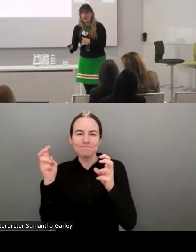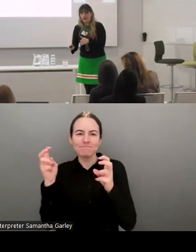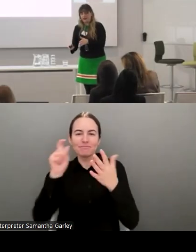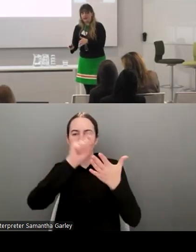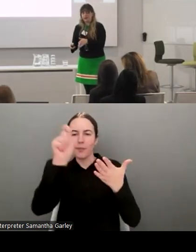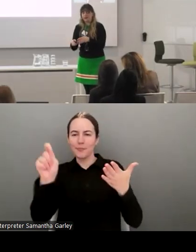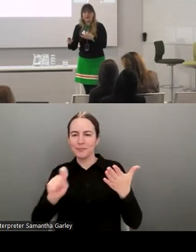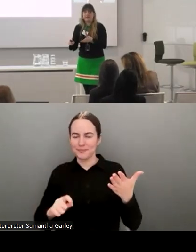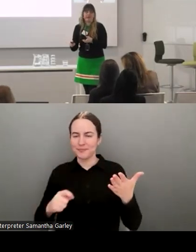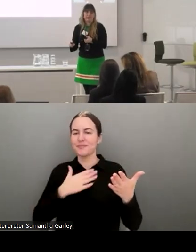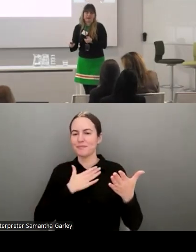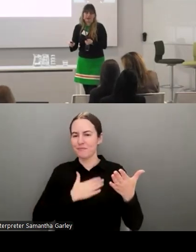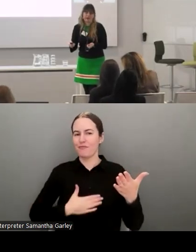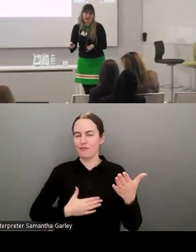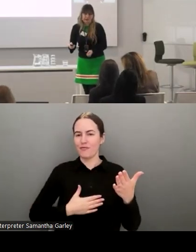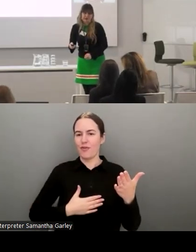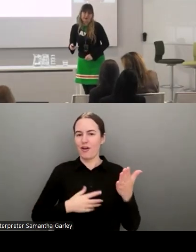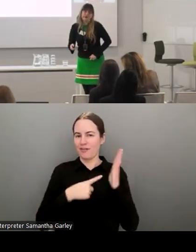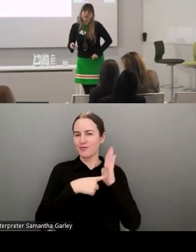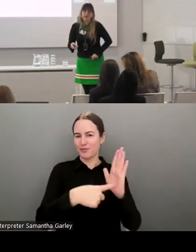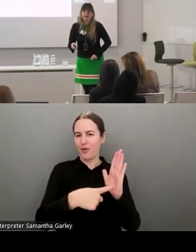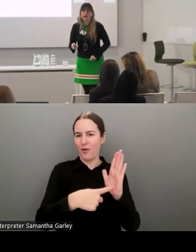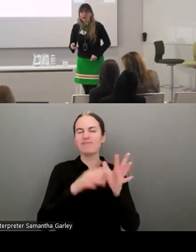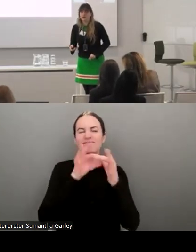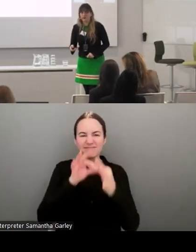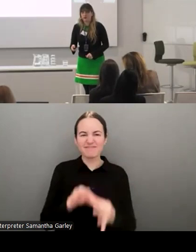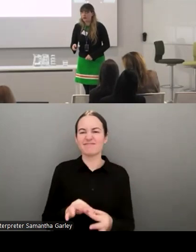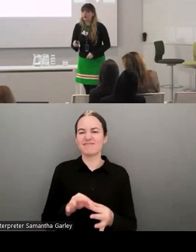And it connects to the establishment of a shared history, which is also often